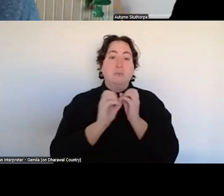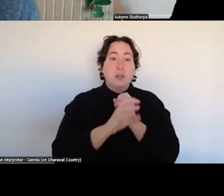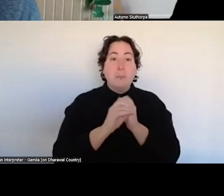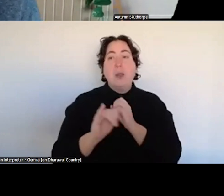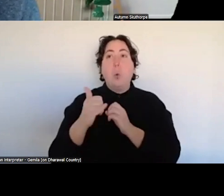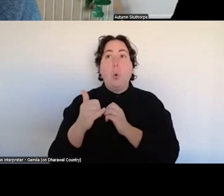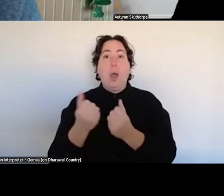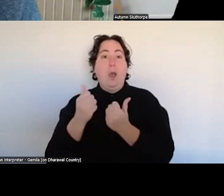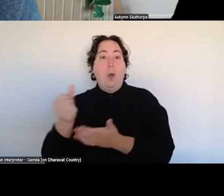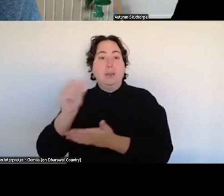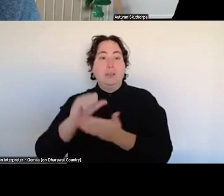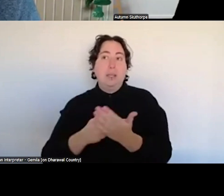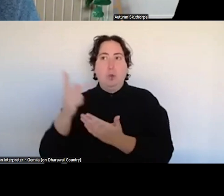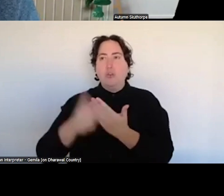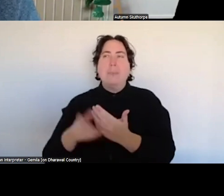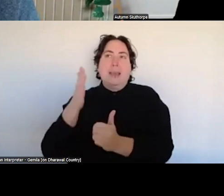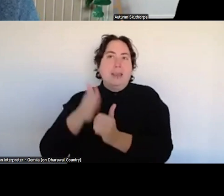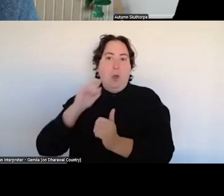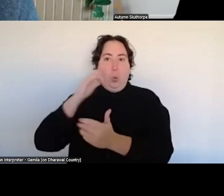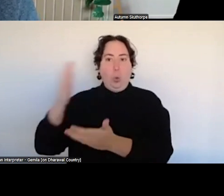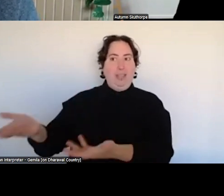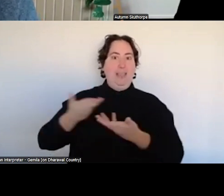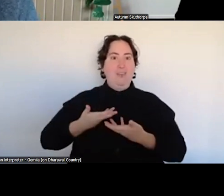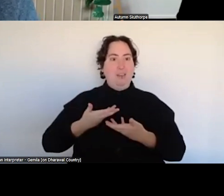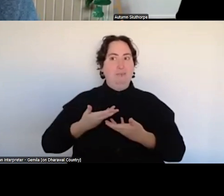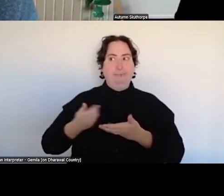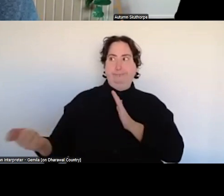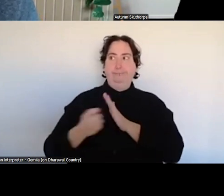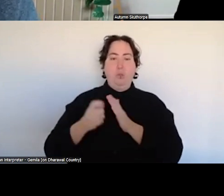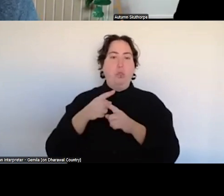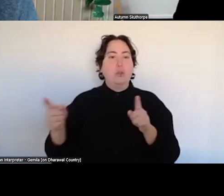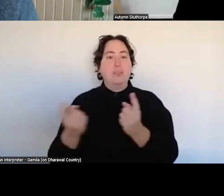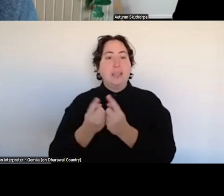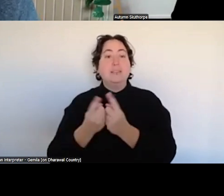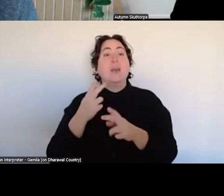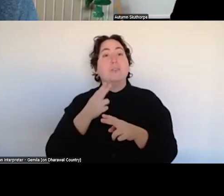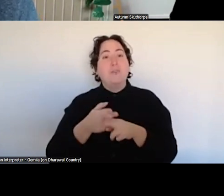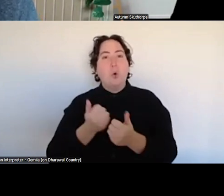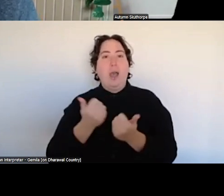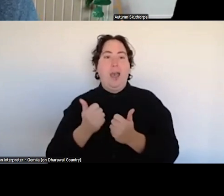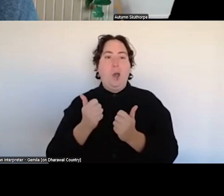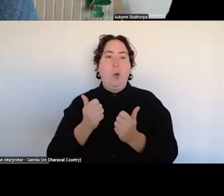we would not have been given that. It literally was for the giving day, it was through the